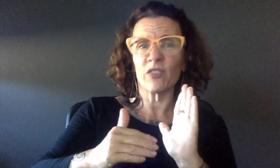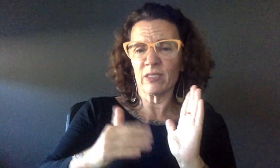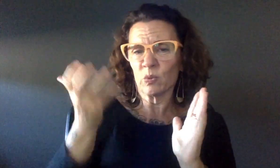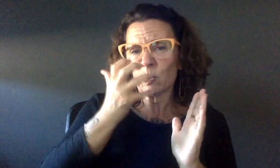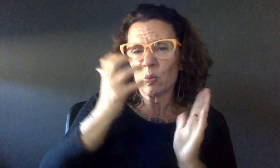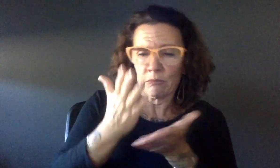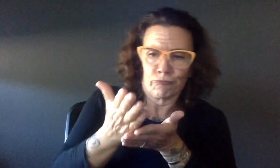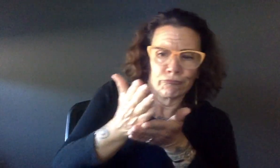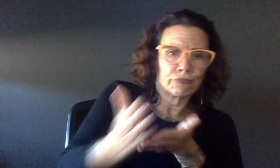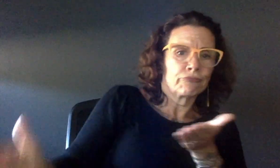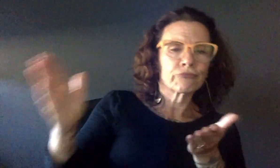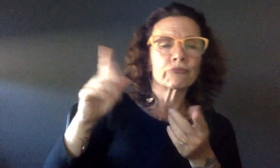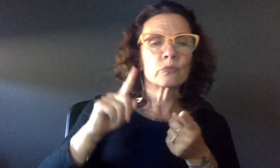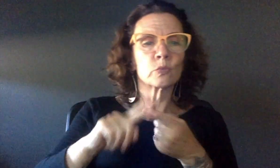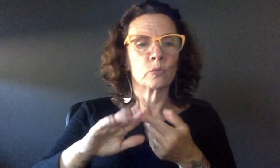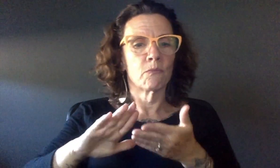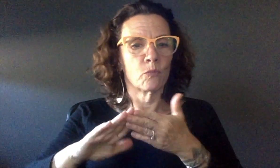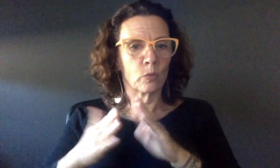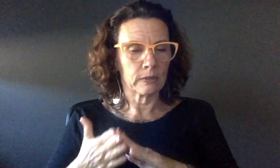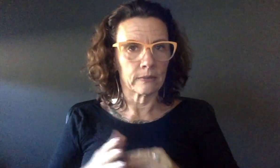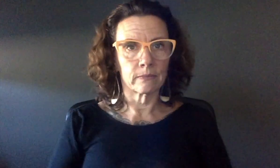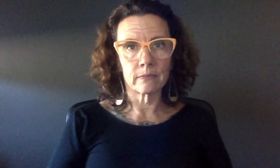hostile to marginalized communities.